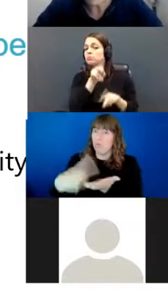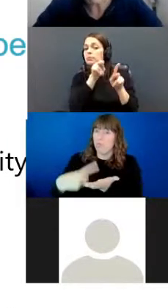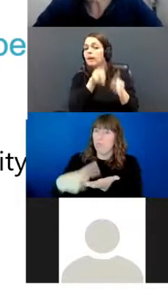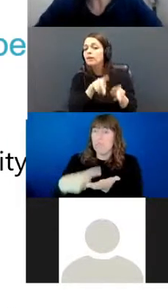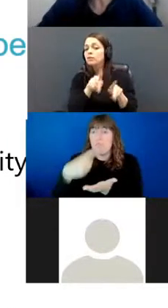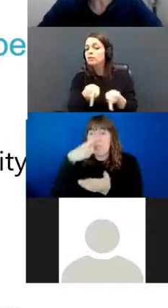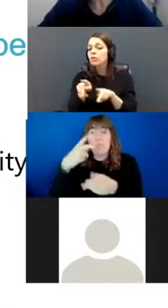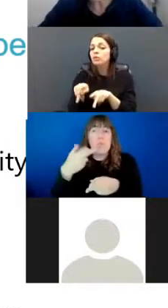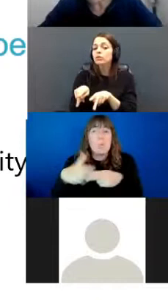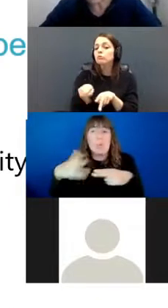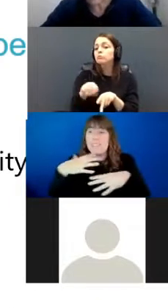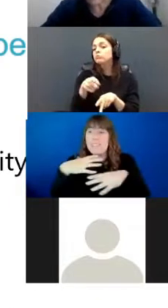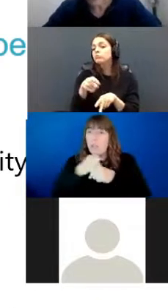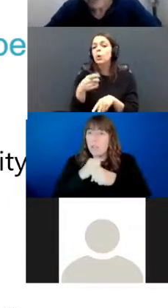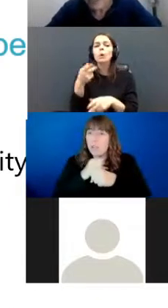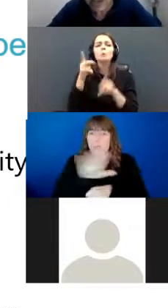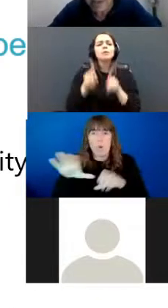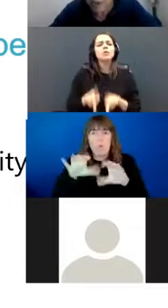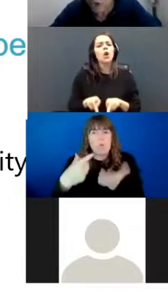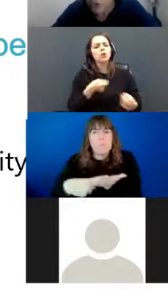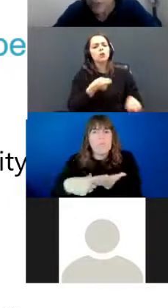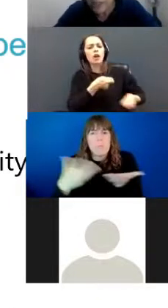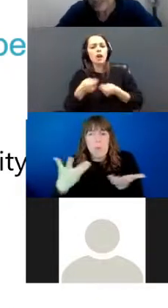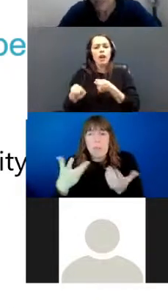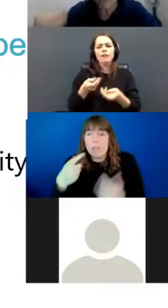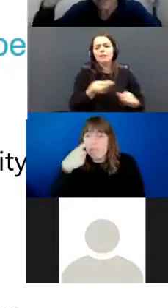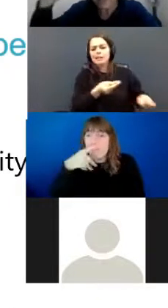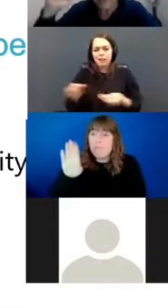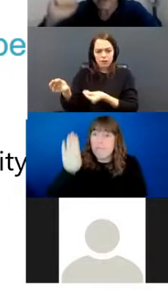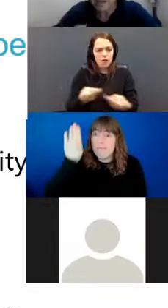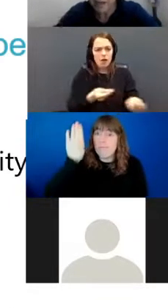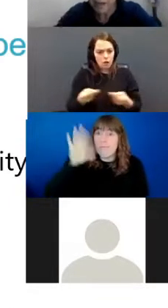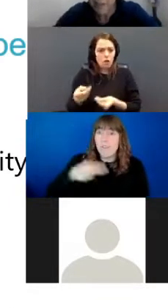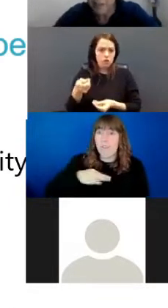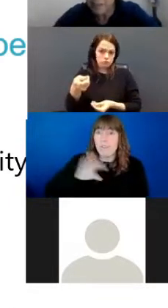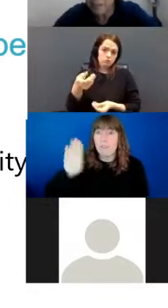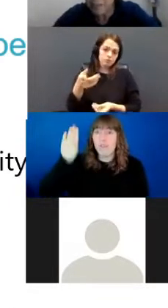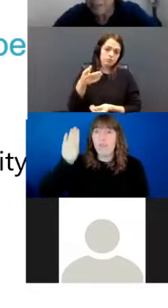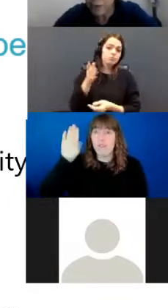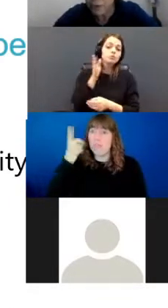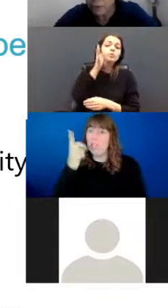of what happened in your group do i have a host that's ready to come and speak about their group